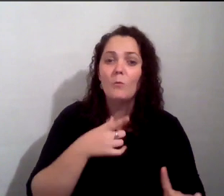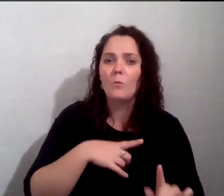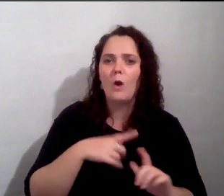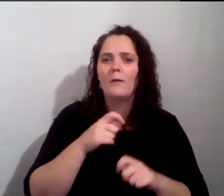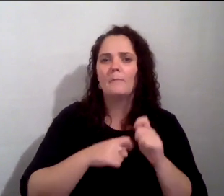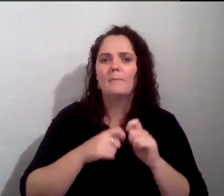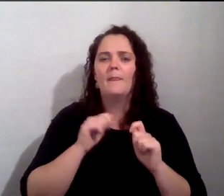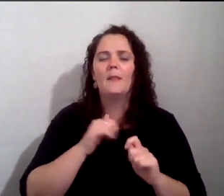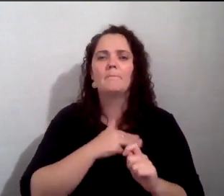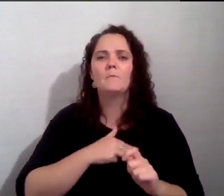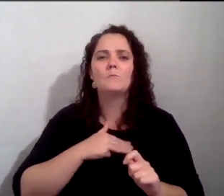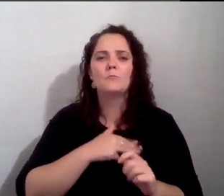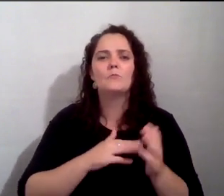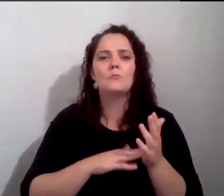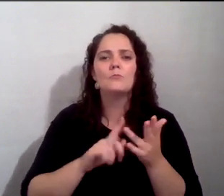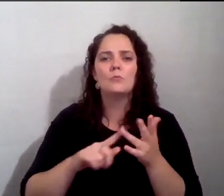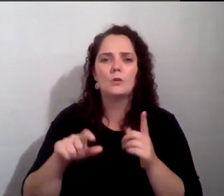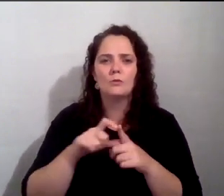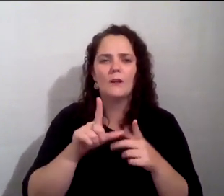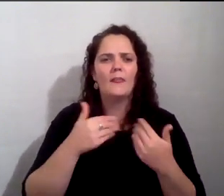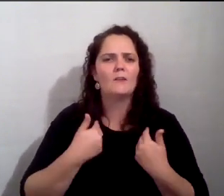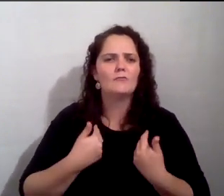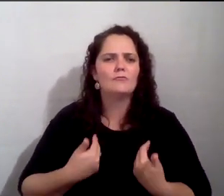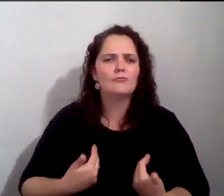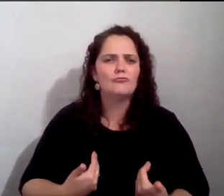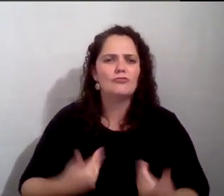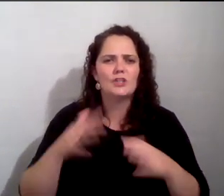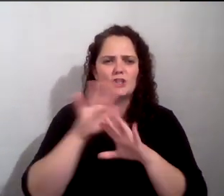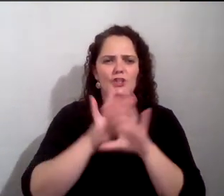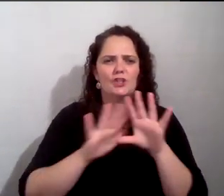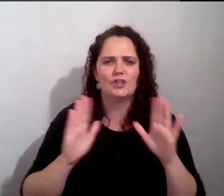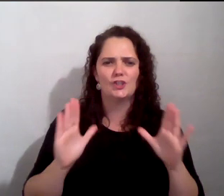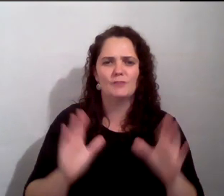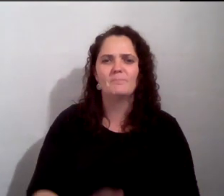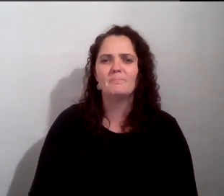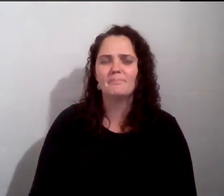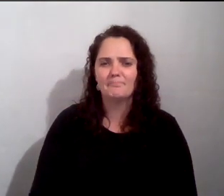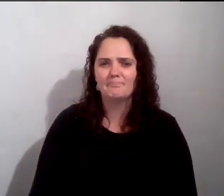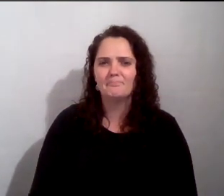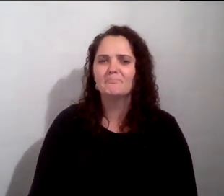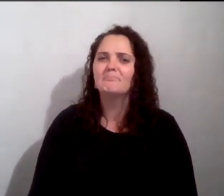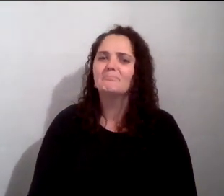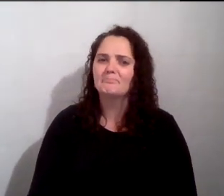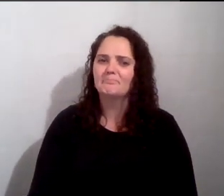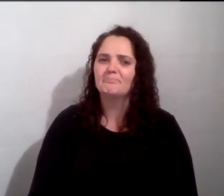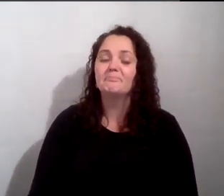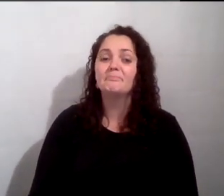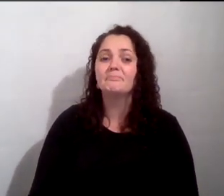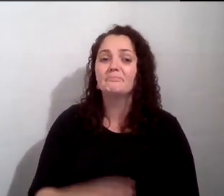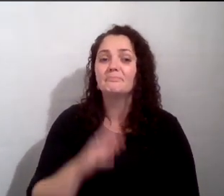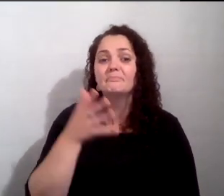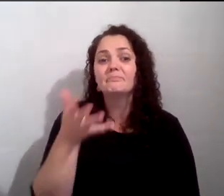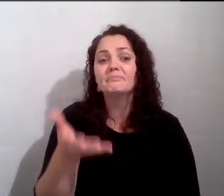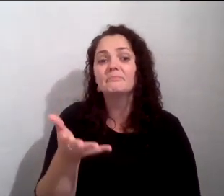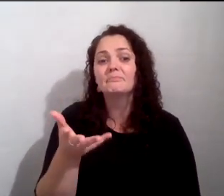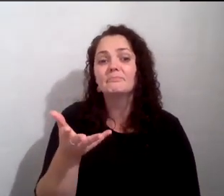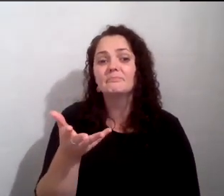Now the works that have been recalled in